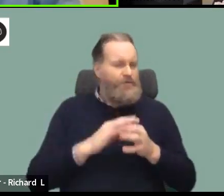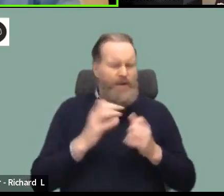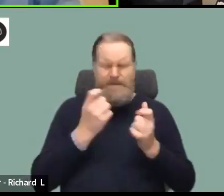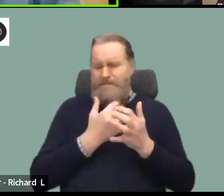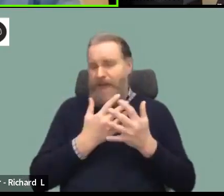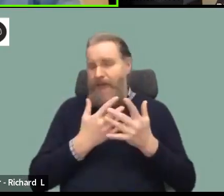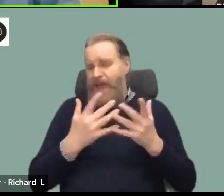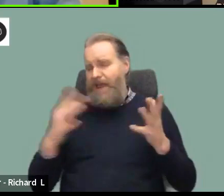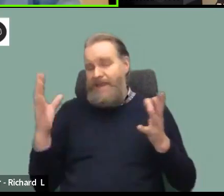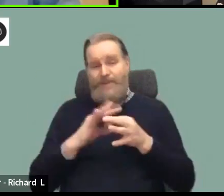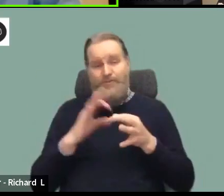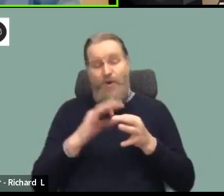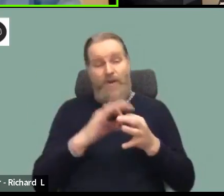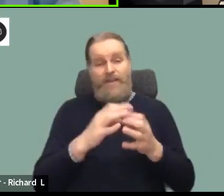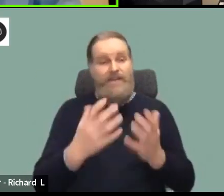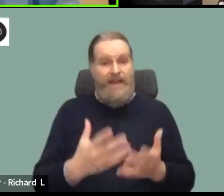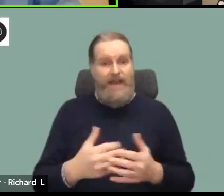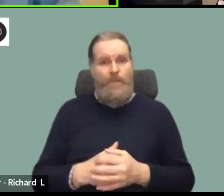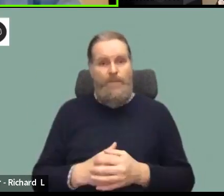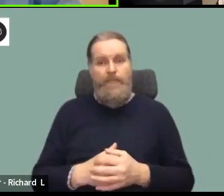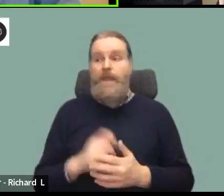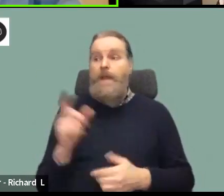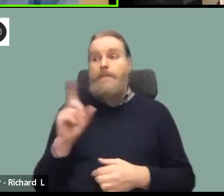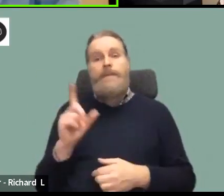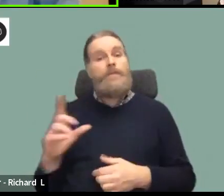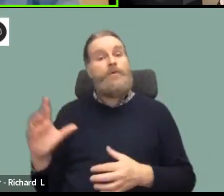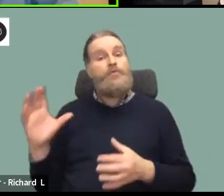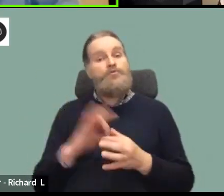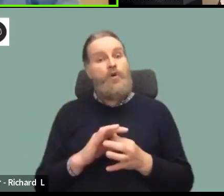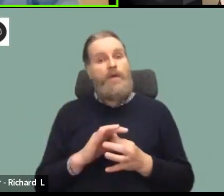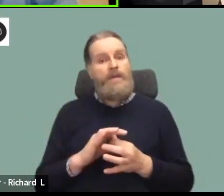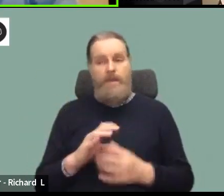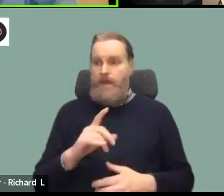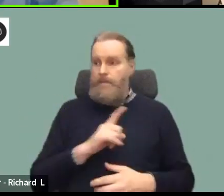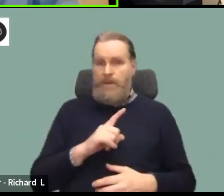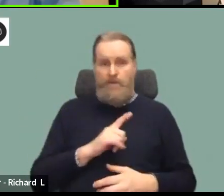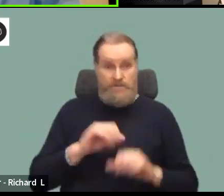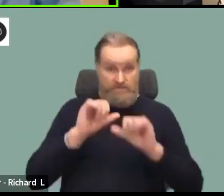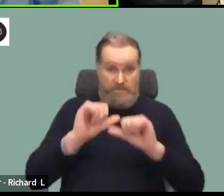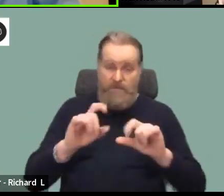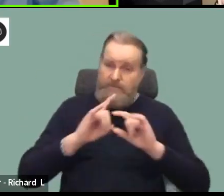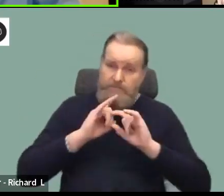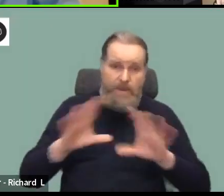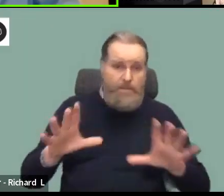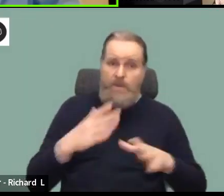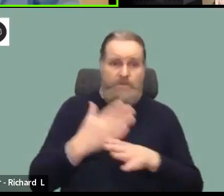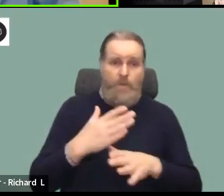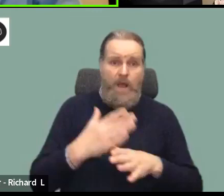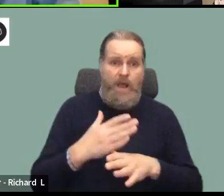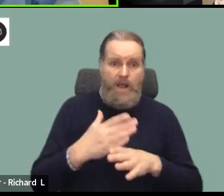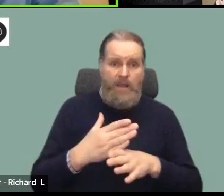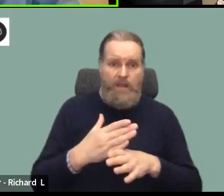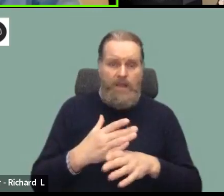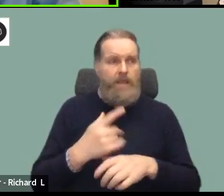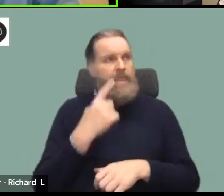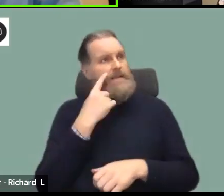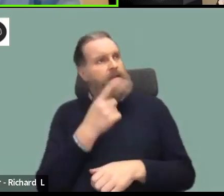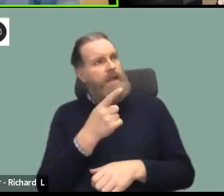the thousands and the thousands. And I think that we. e all know that people are joining e all know that people are joining the Union because of the fabulous work that people because of the fabulous work